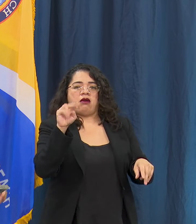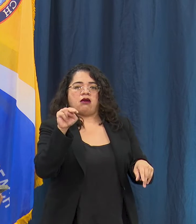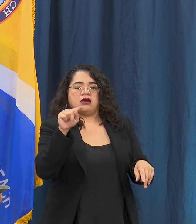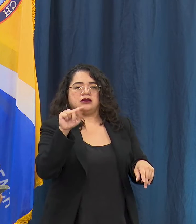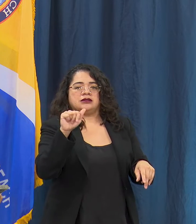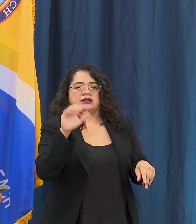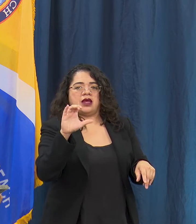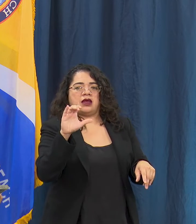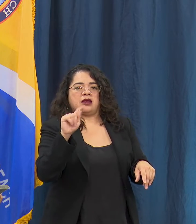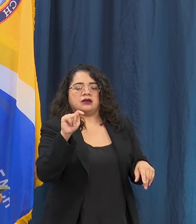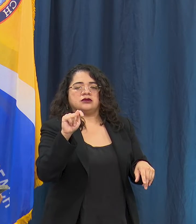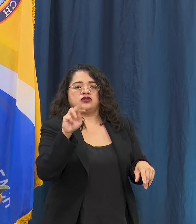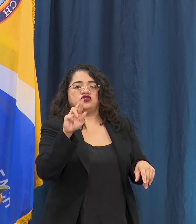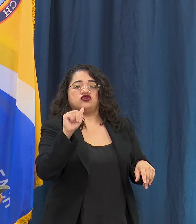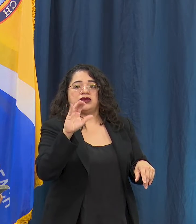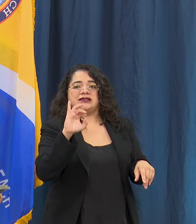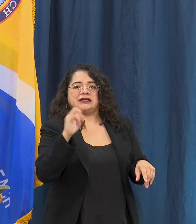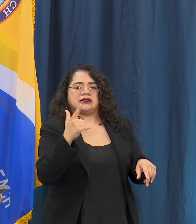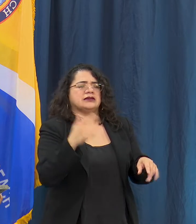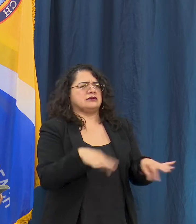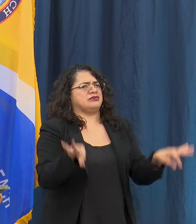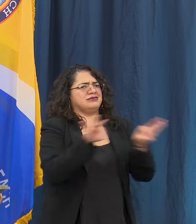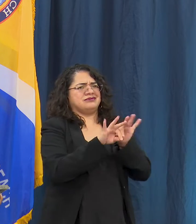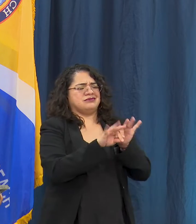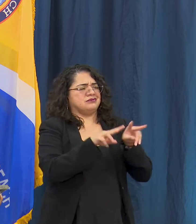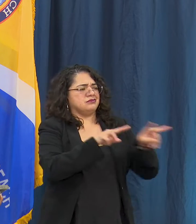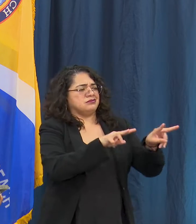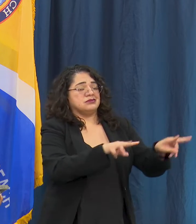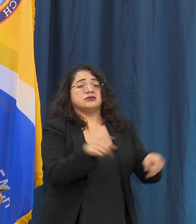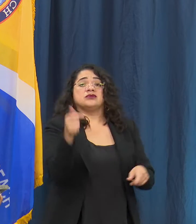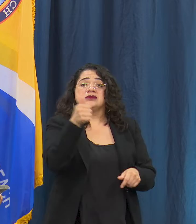remain vigilant around COVID-19, stay home if you can except for